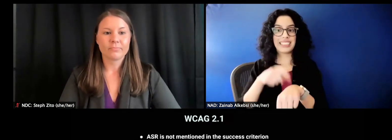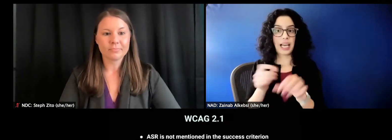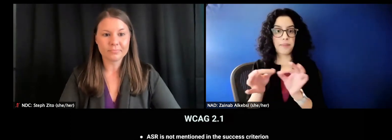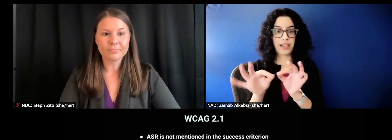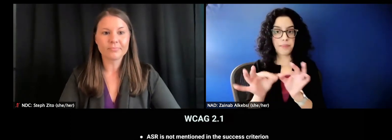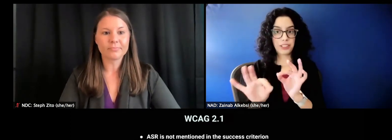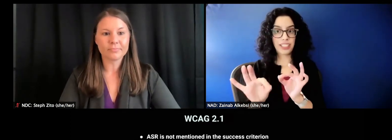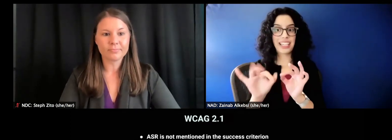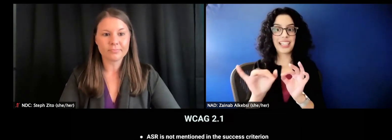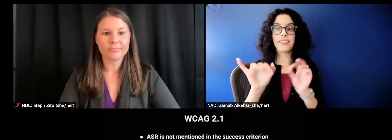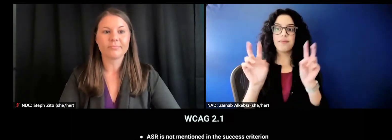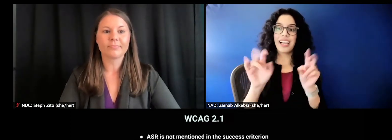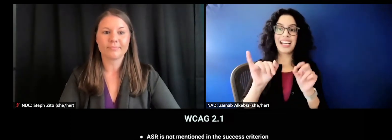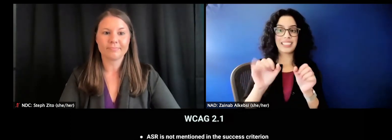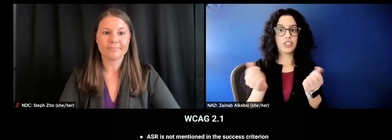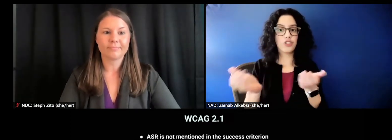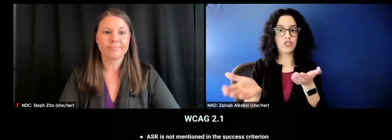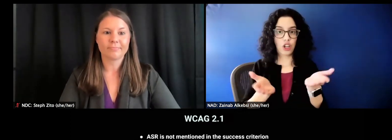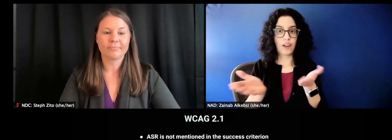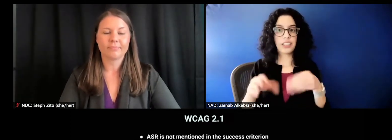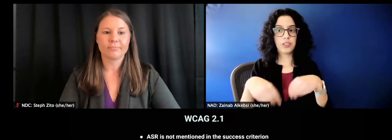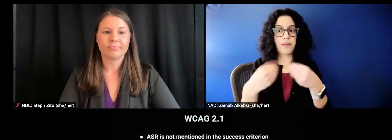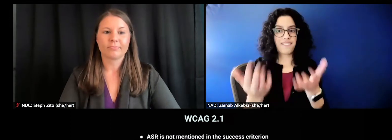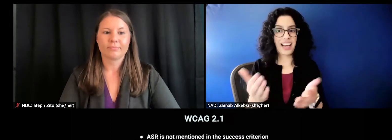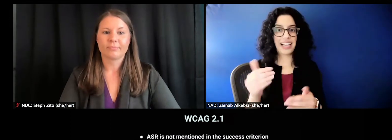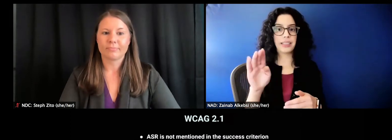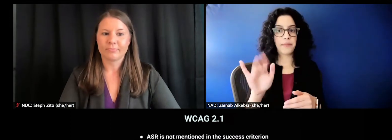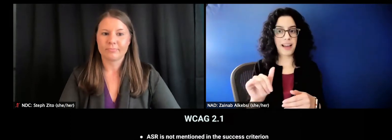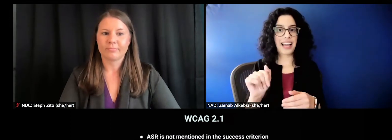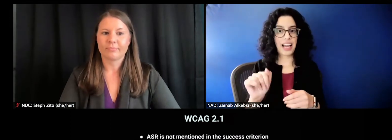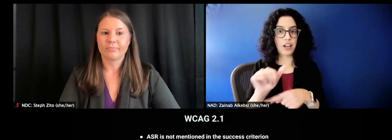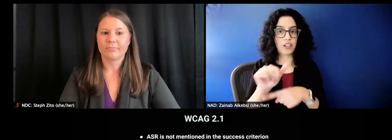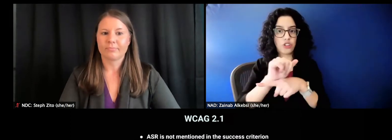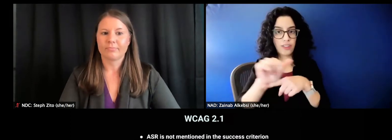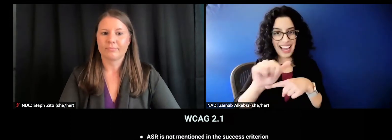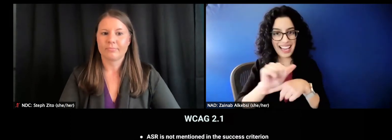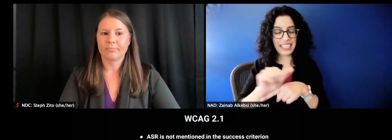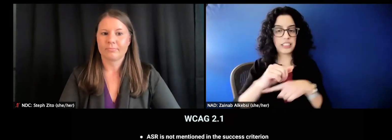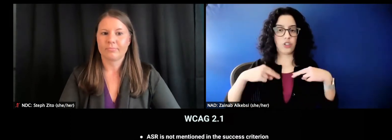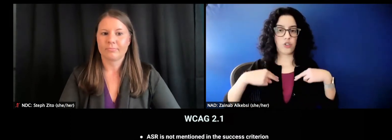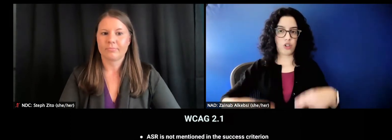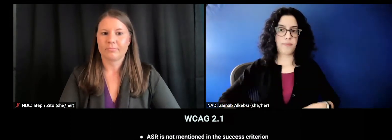as a service provided by a trained human operator.